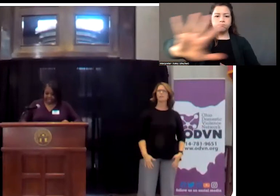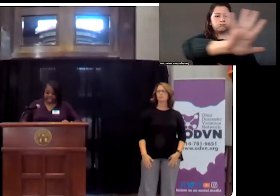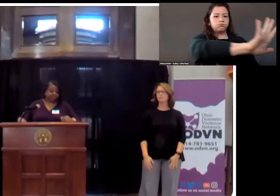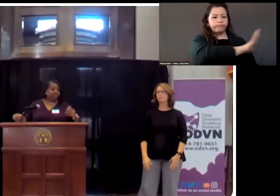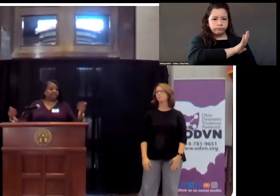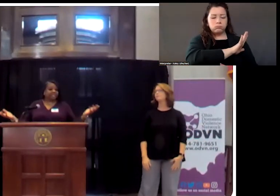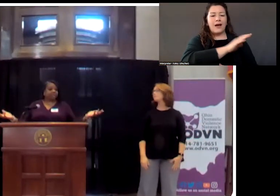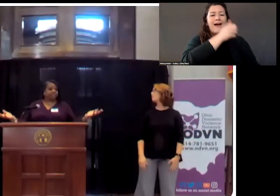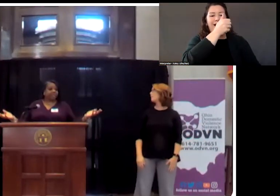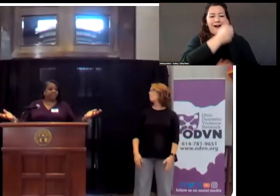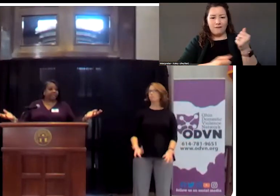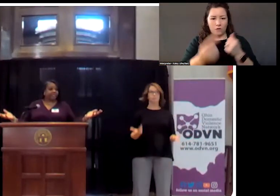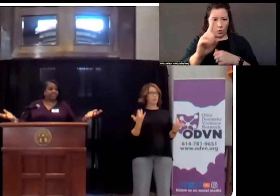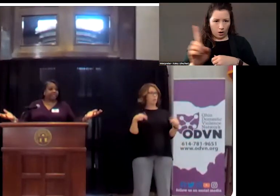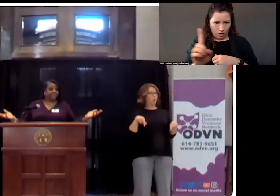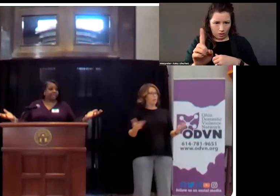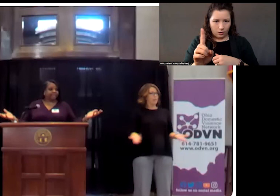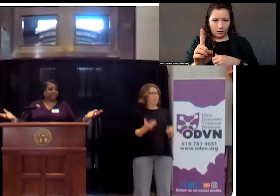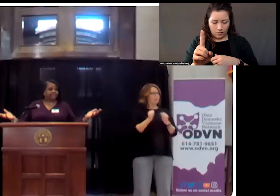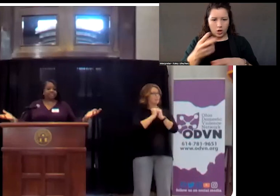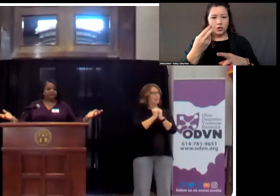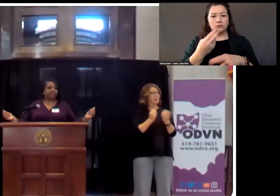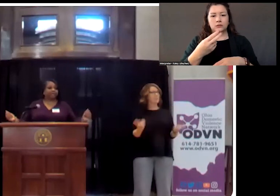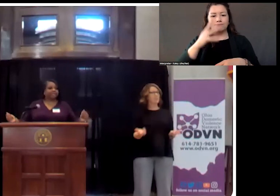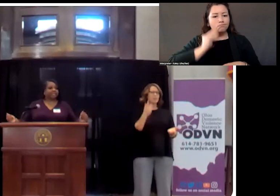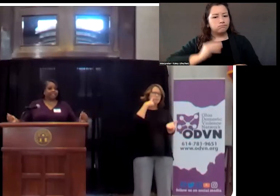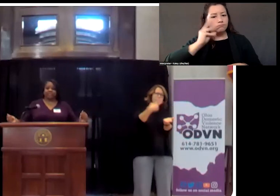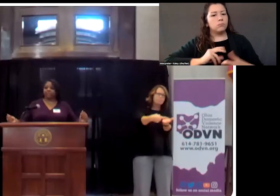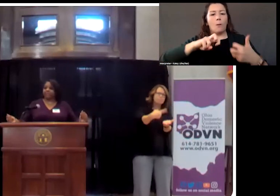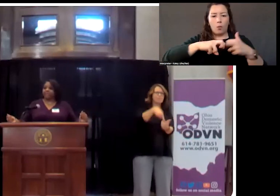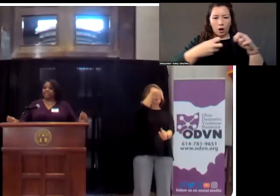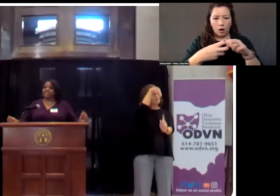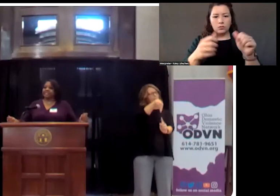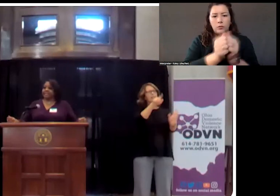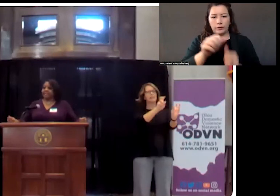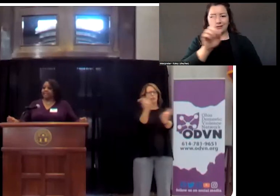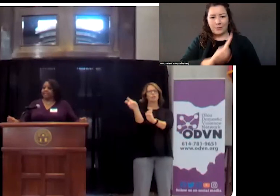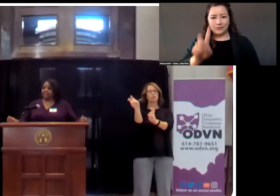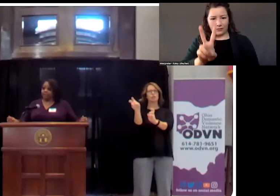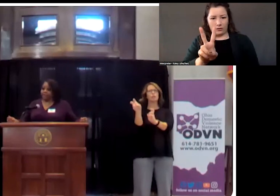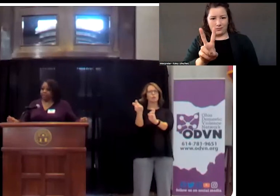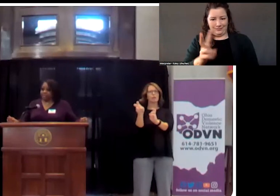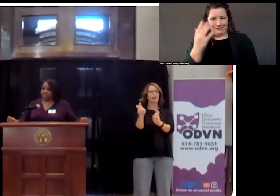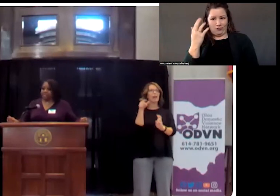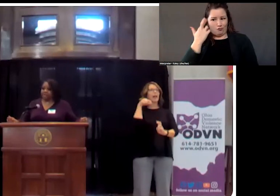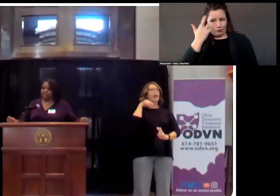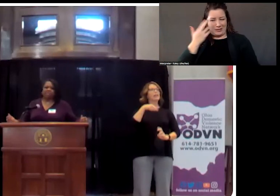after all. That's why we're here together today to talk about this issue, this thing that nobody wants to talk about.